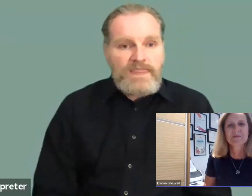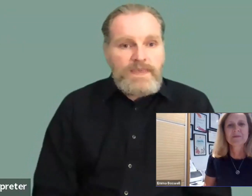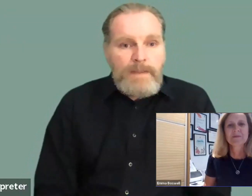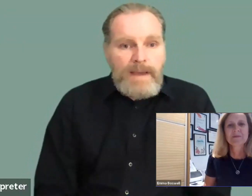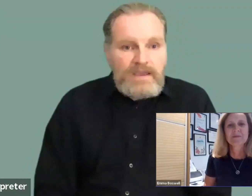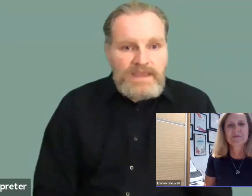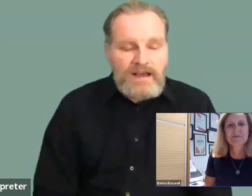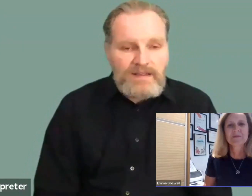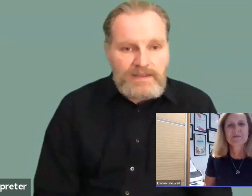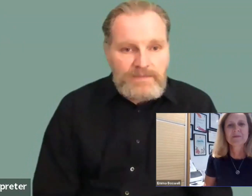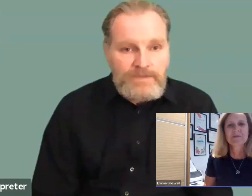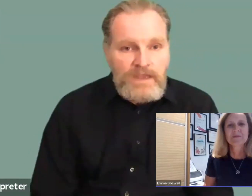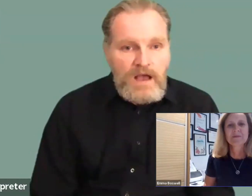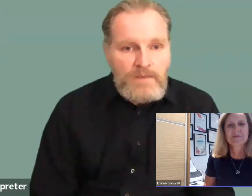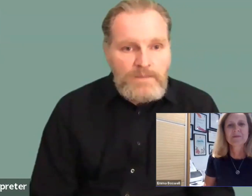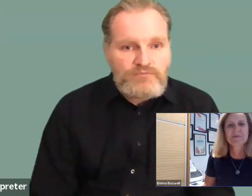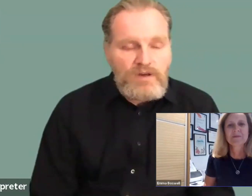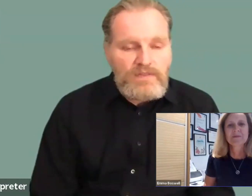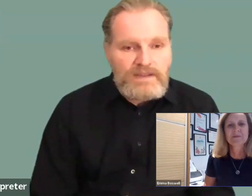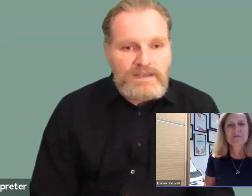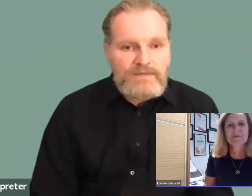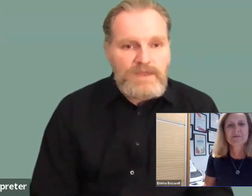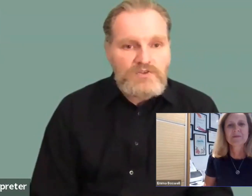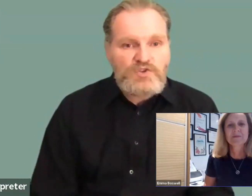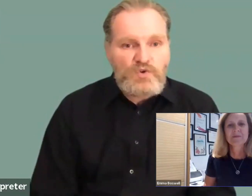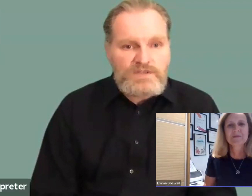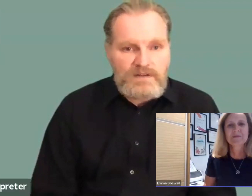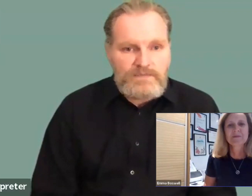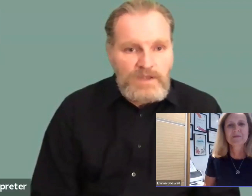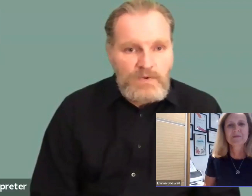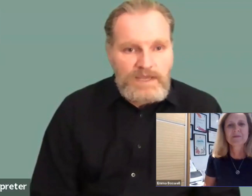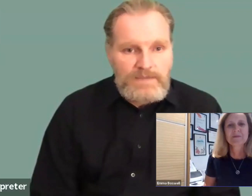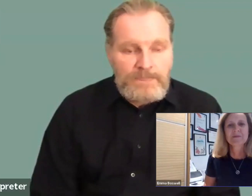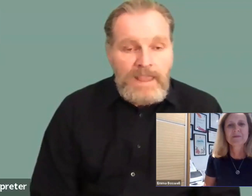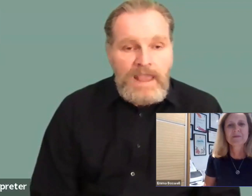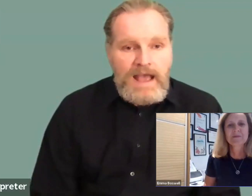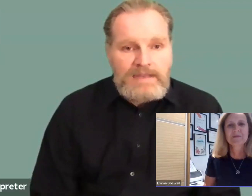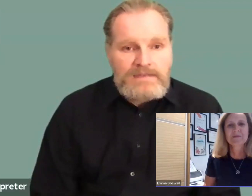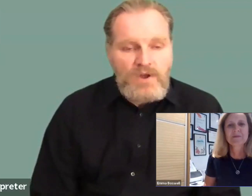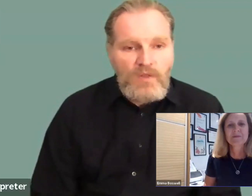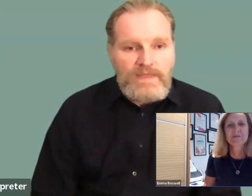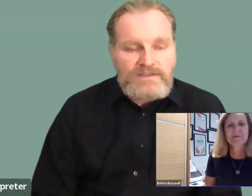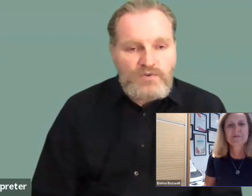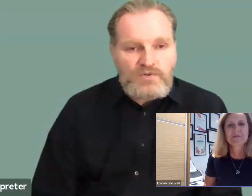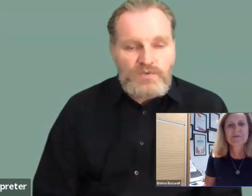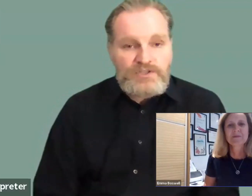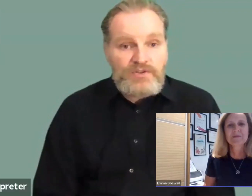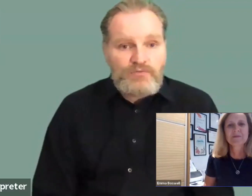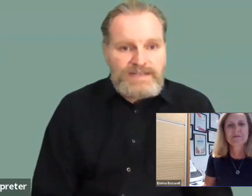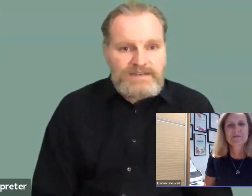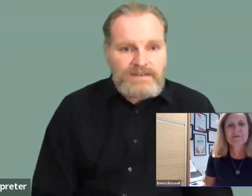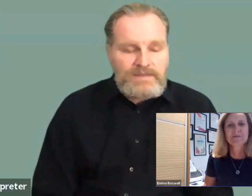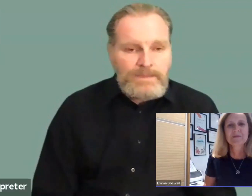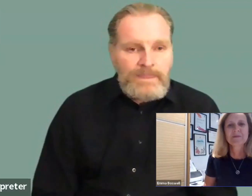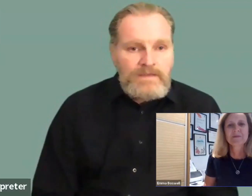at the back of the eye, it's rather like a saucer, okay. And on that saucer, which is the retina: